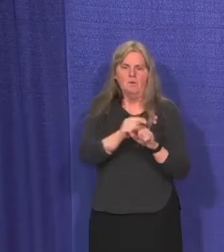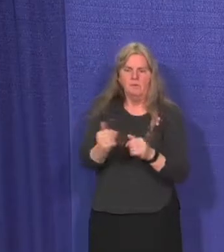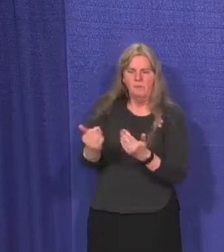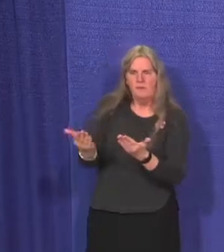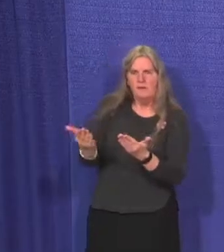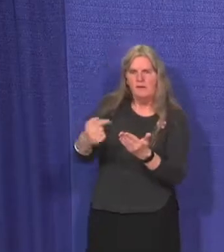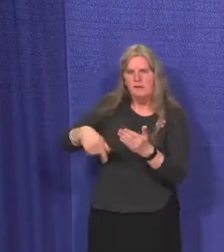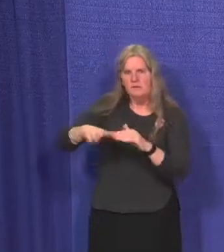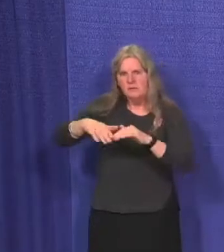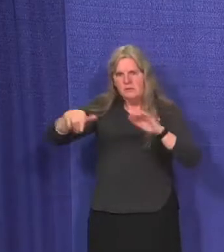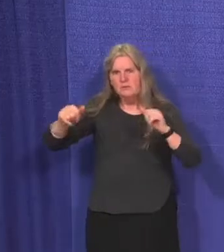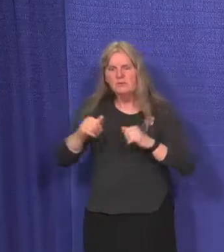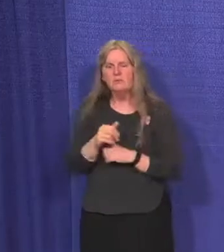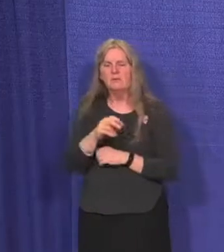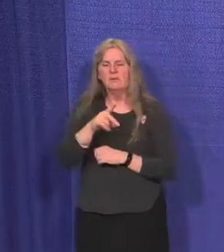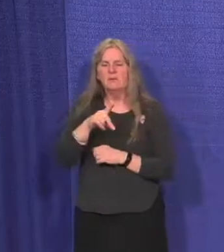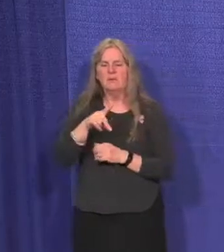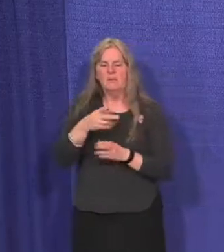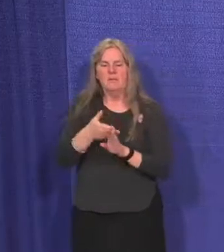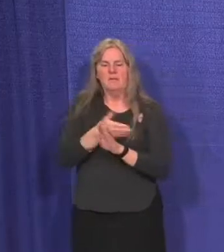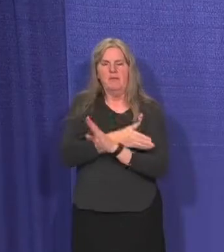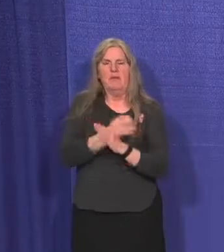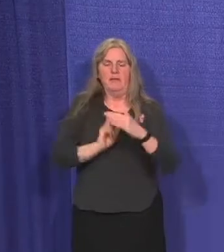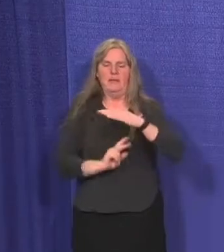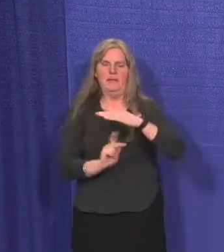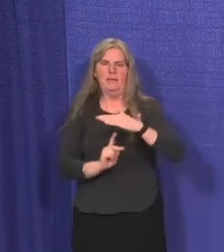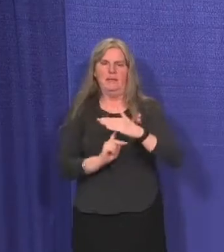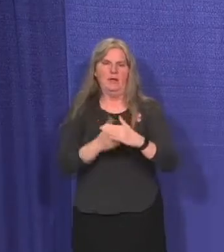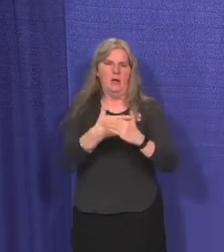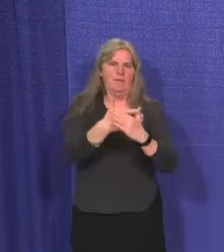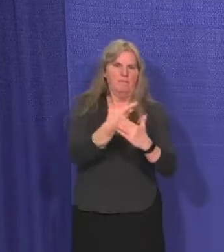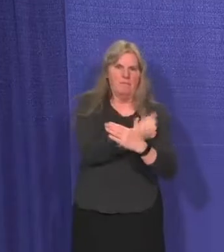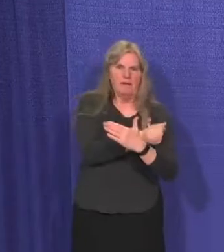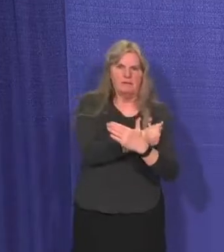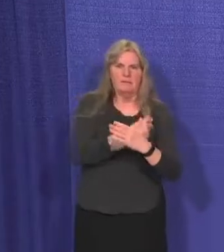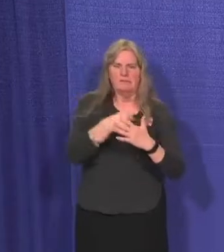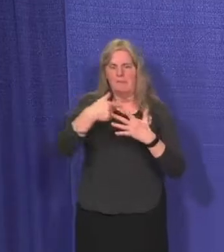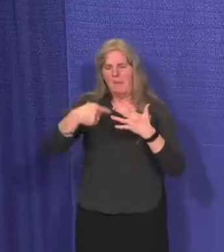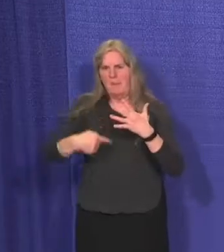big focus for community nursing over the spring and summer weeks